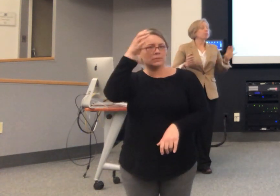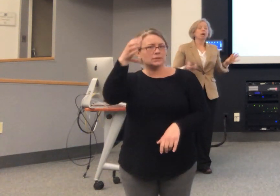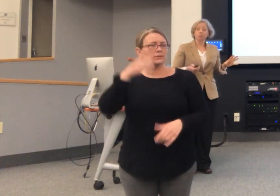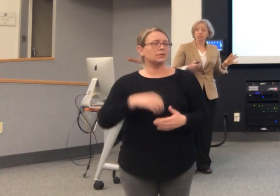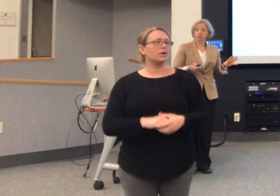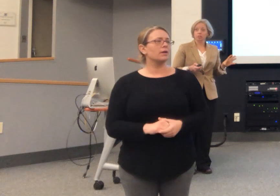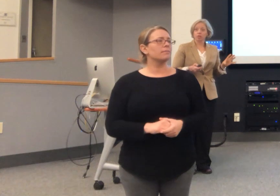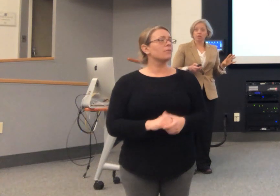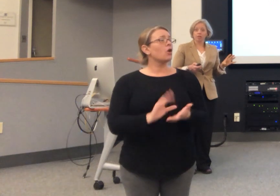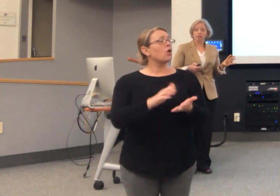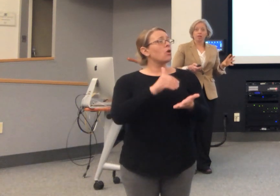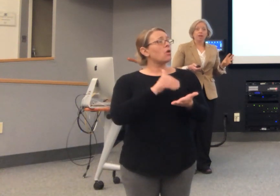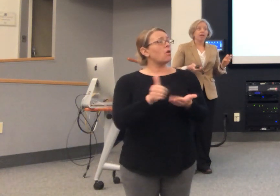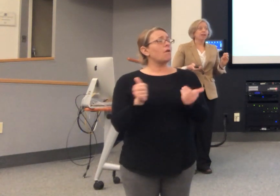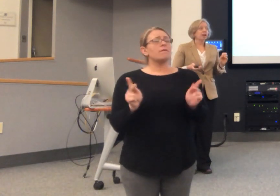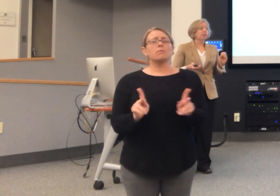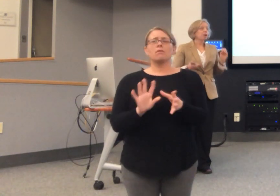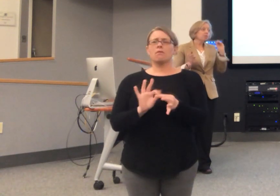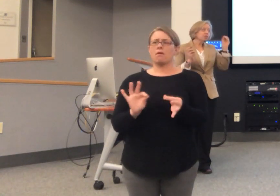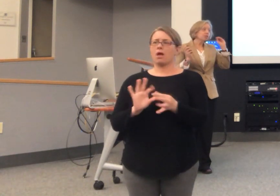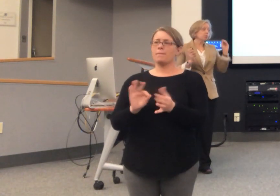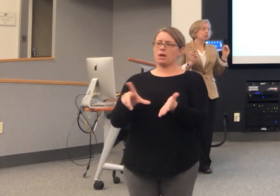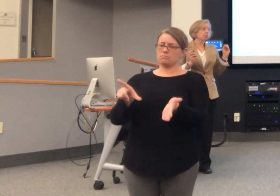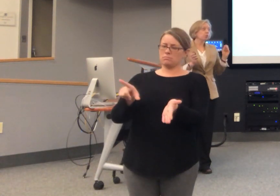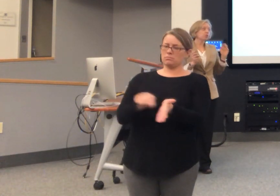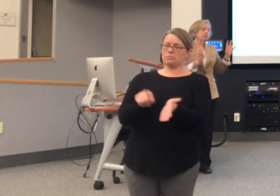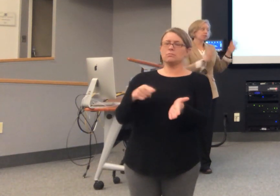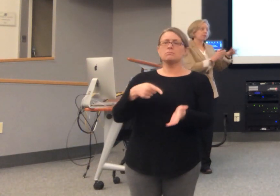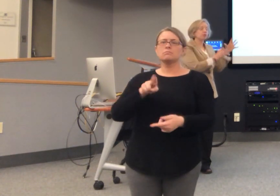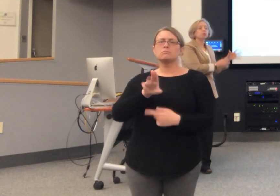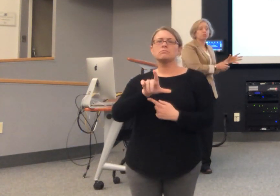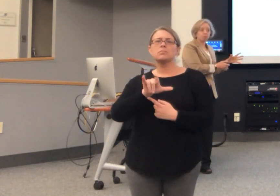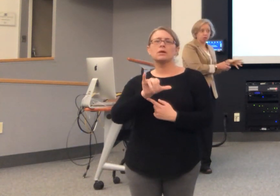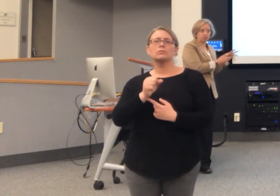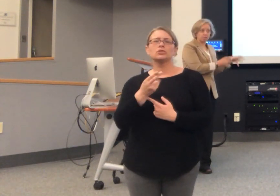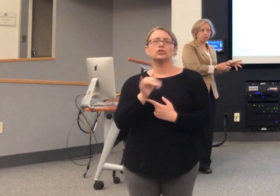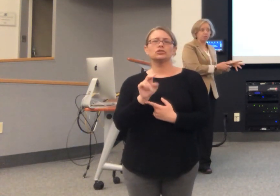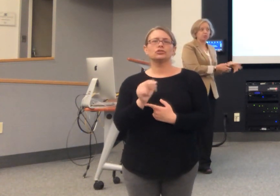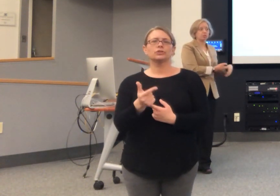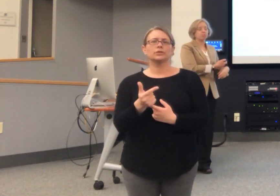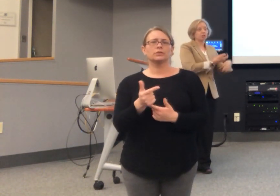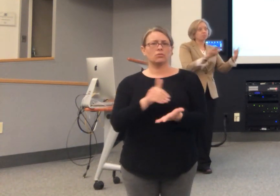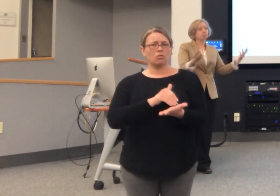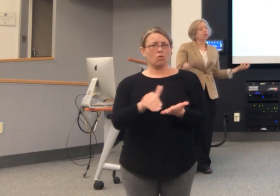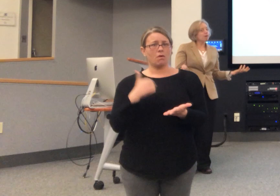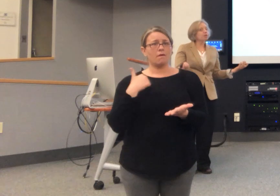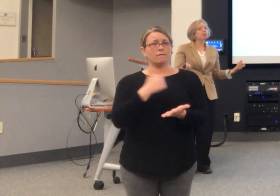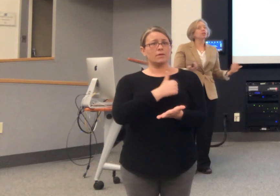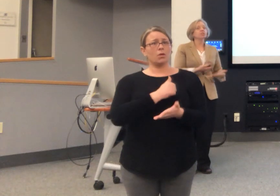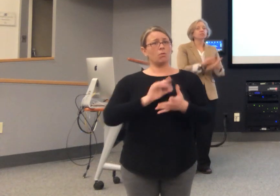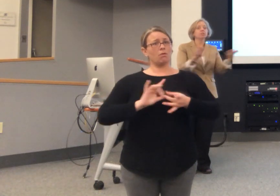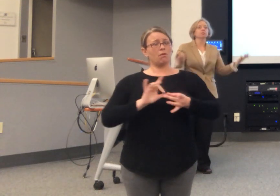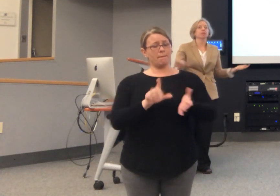about publishing the work and publishing is a word most of us think about in terms of books and publishers, but in copyright law, it just means